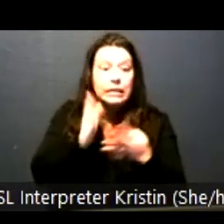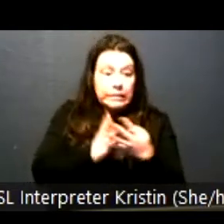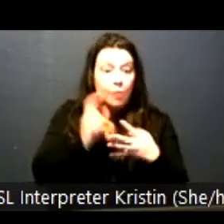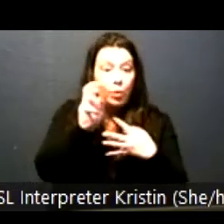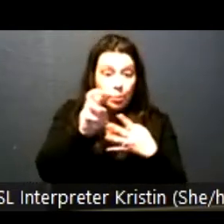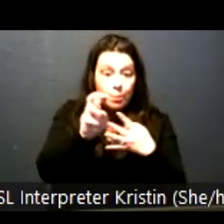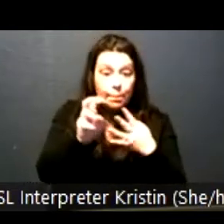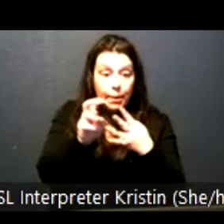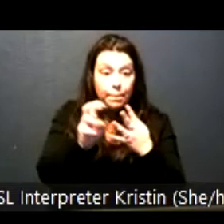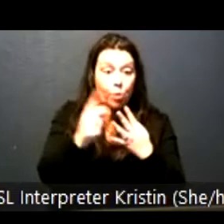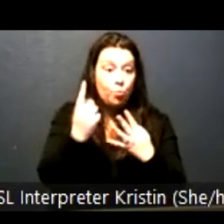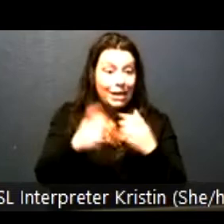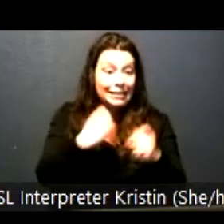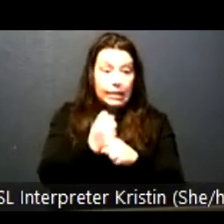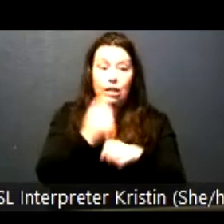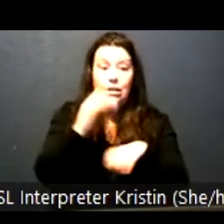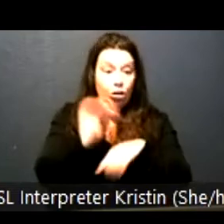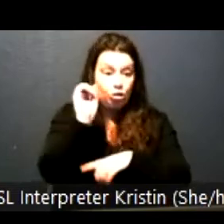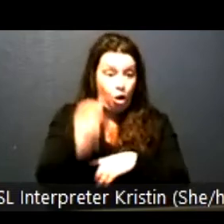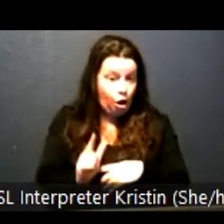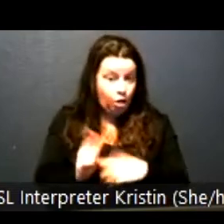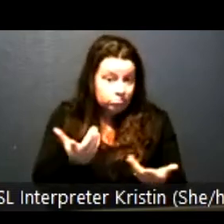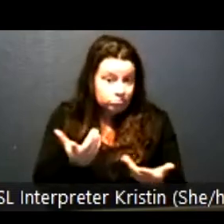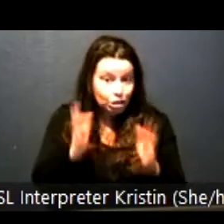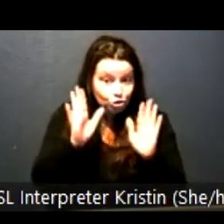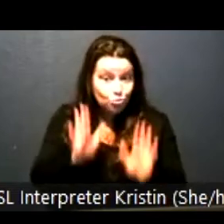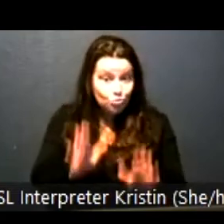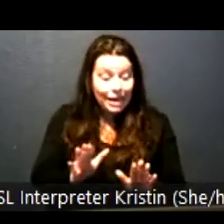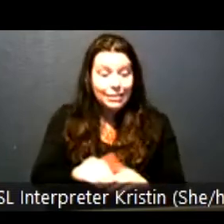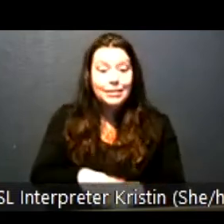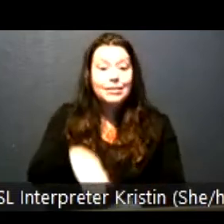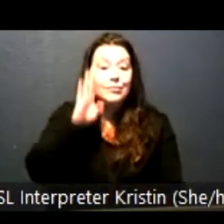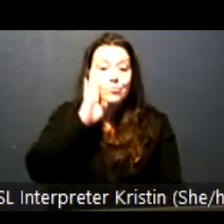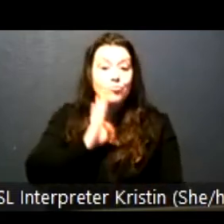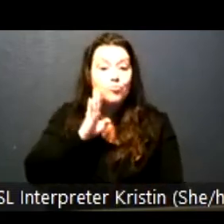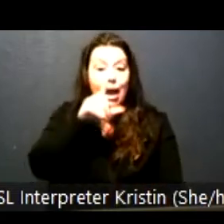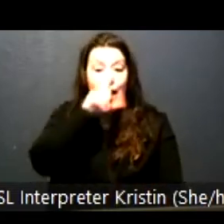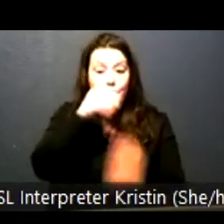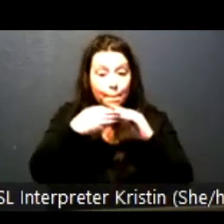so it's a great thing to be a bird. Brown pelicans from the Chesapeake Bay also fly to Cuba as you'll see,